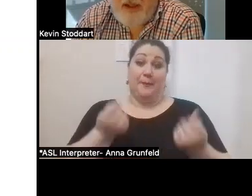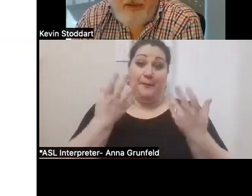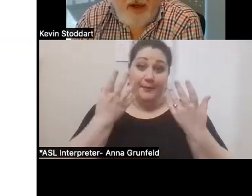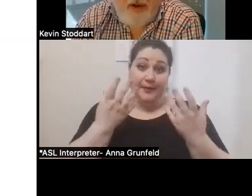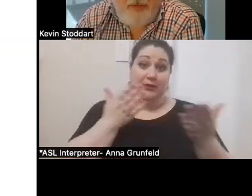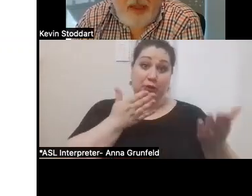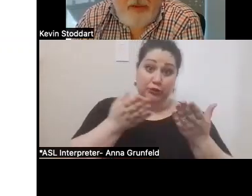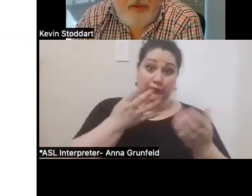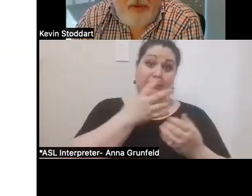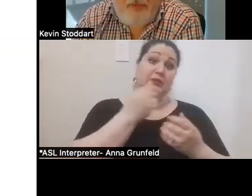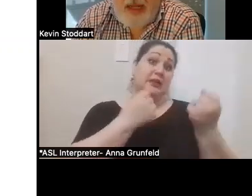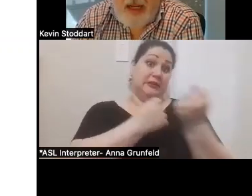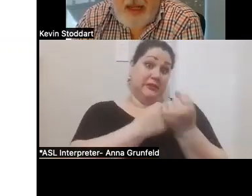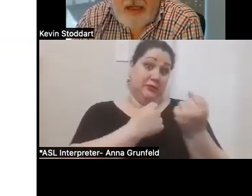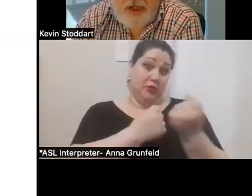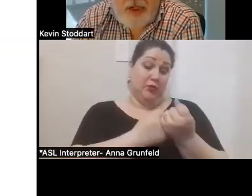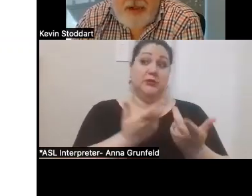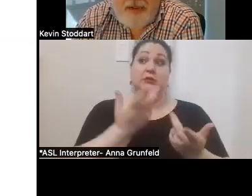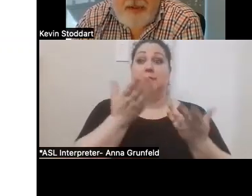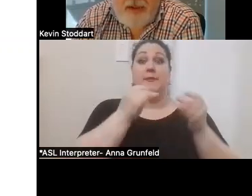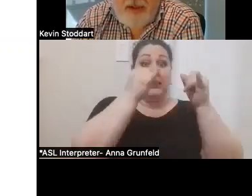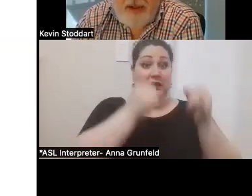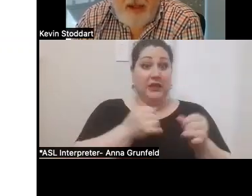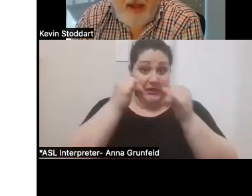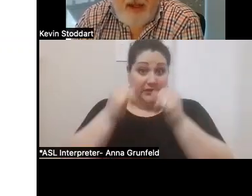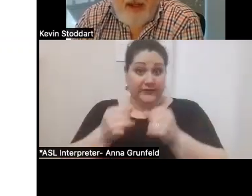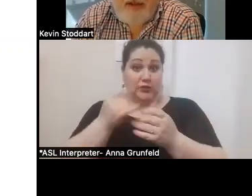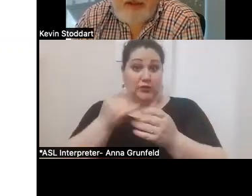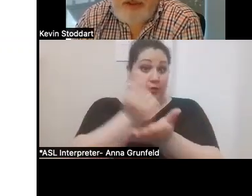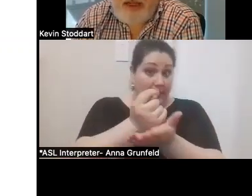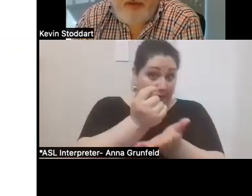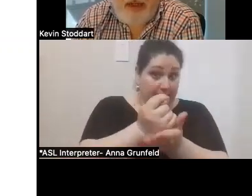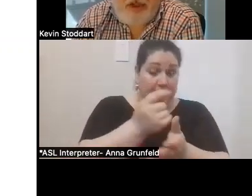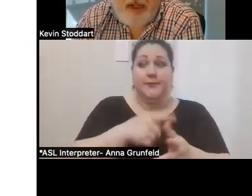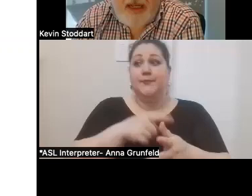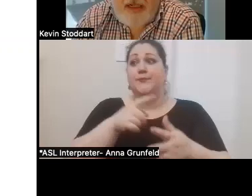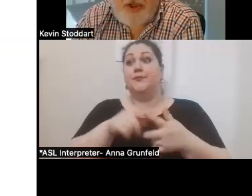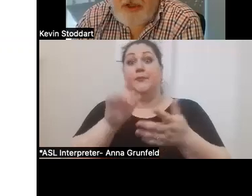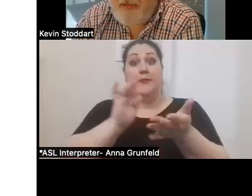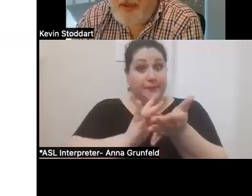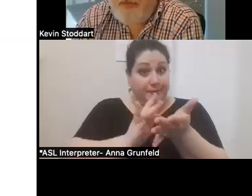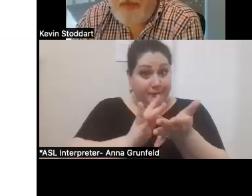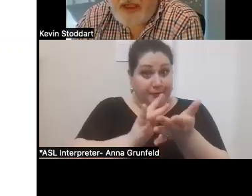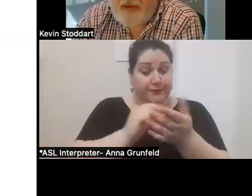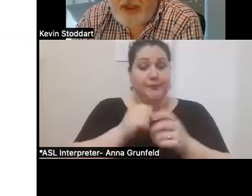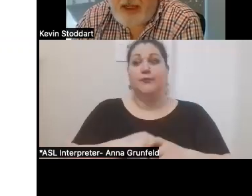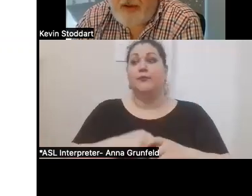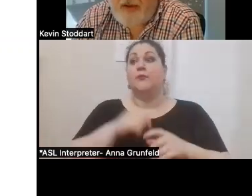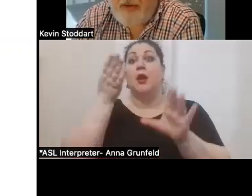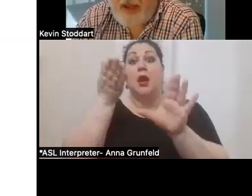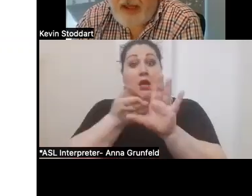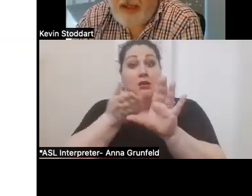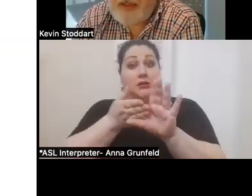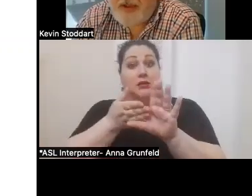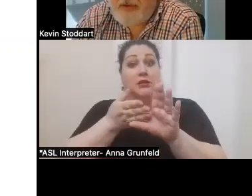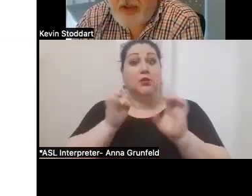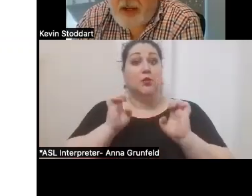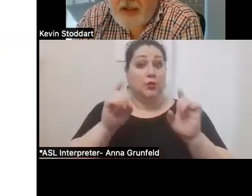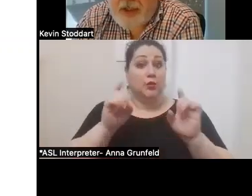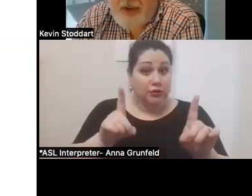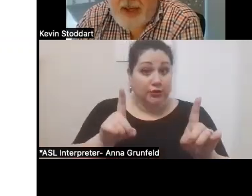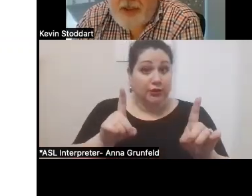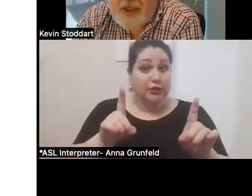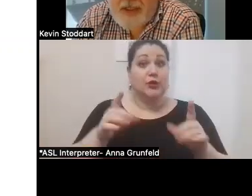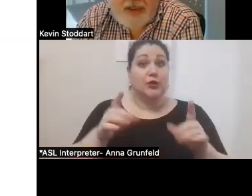therapy through medication, psychoeducation about mental health and self-care strategies.